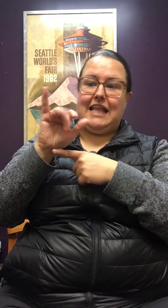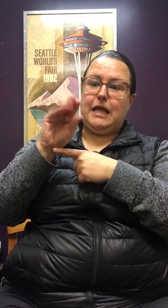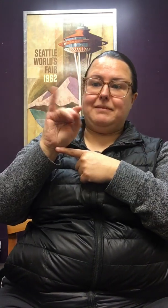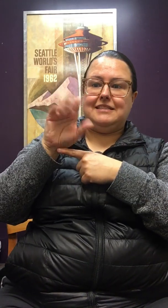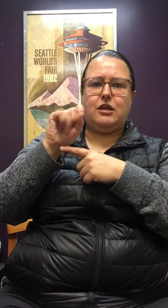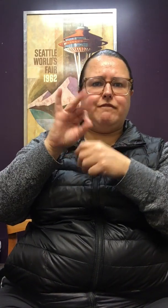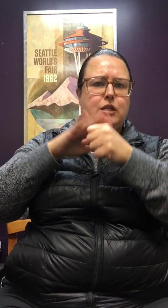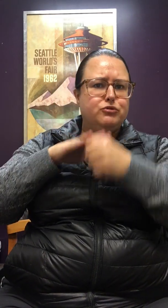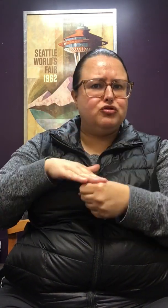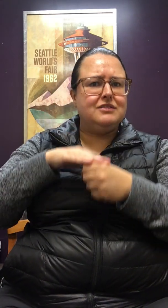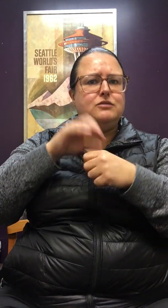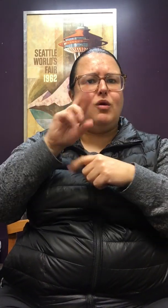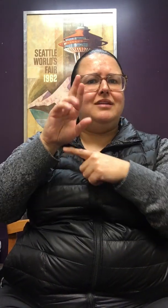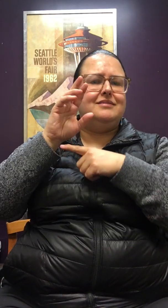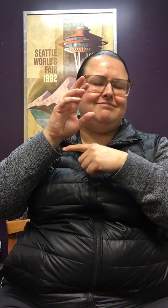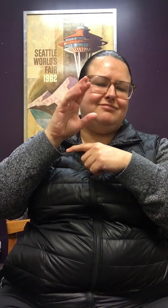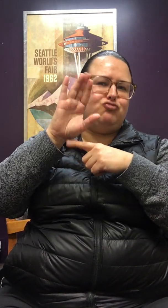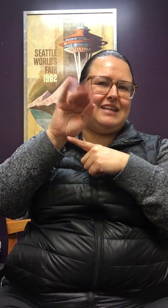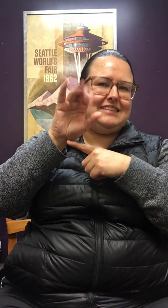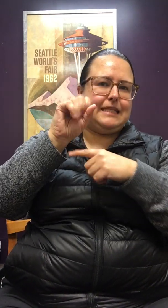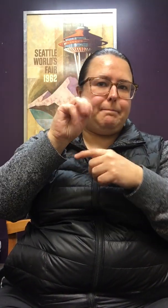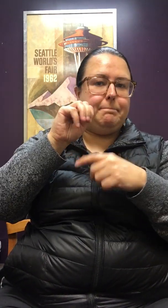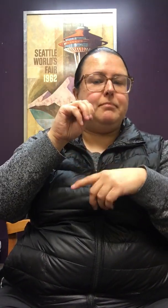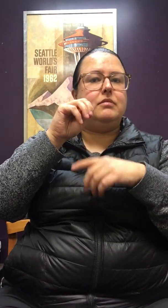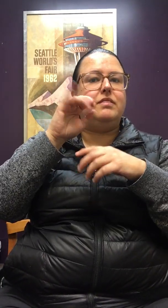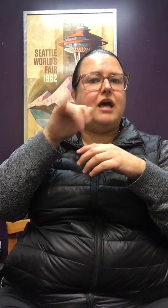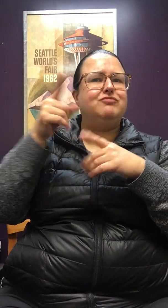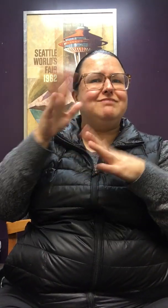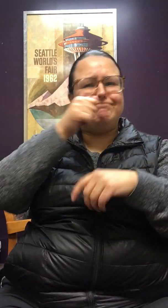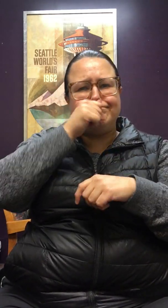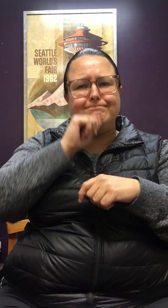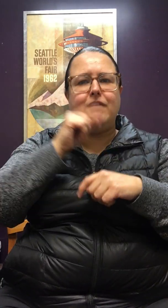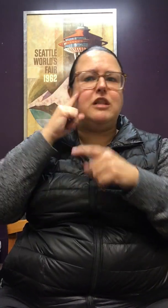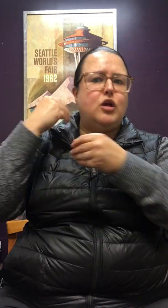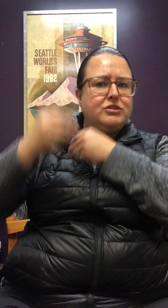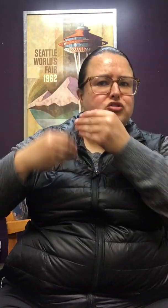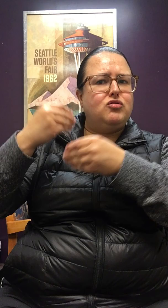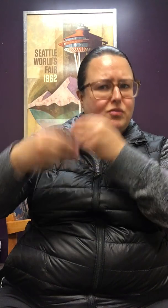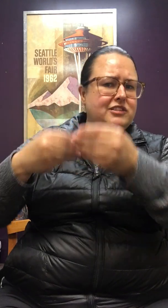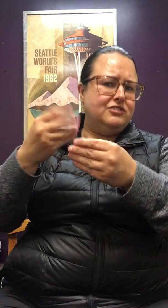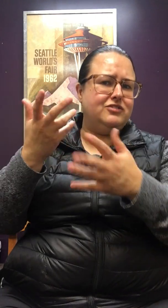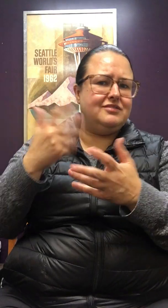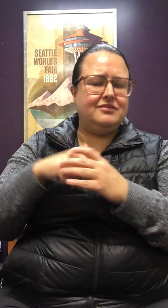the dynamics of oppression and racism that they have endured for many generations.